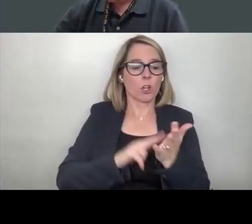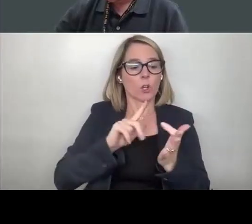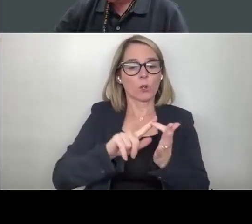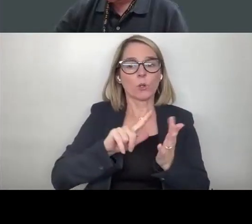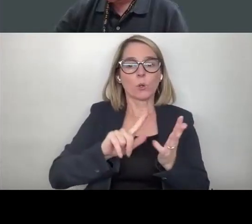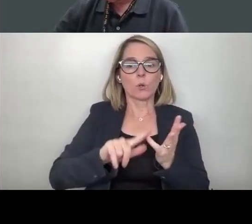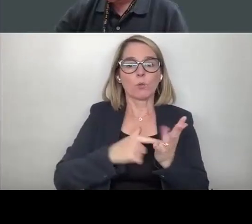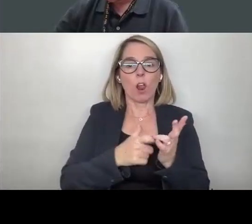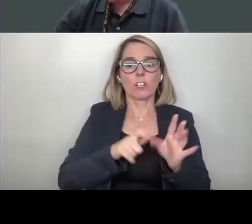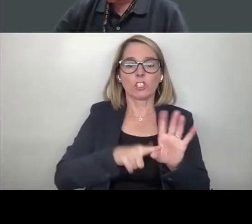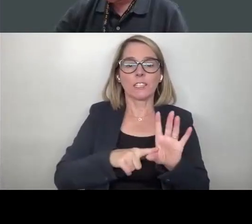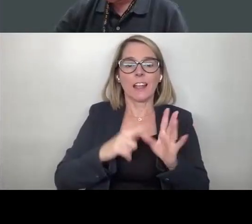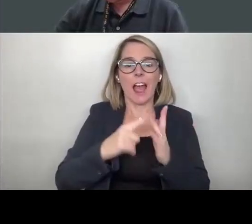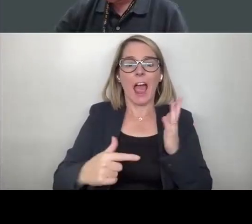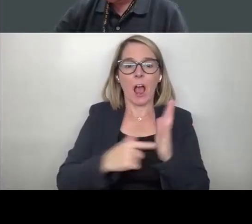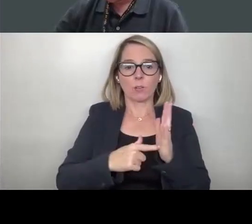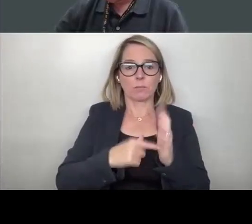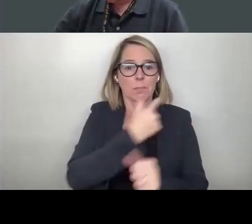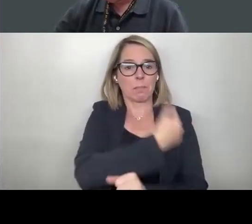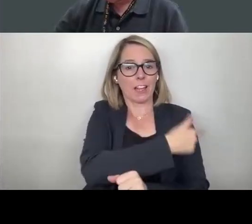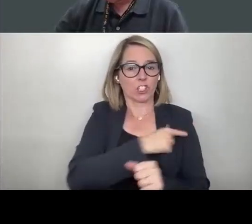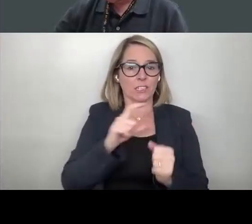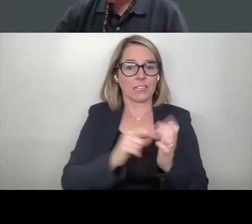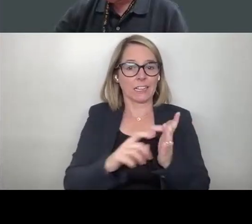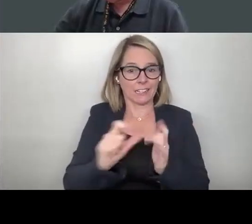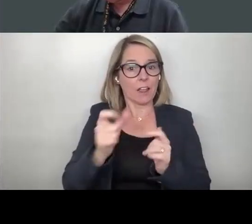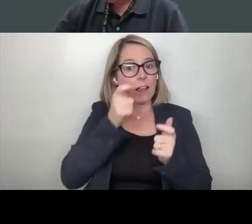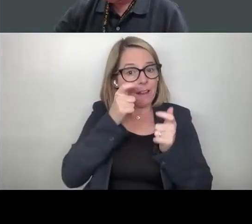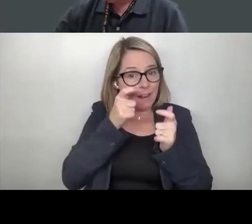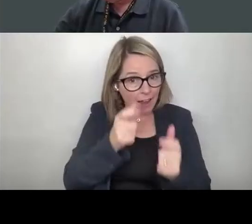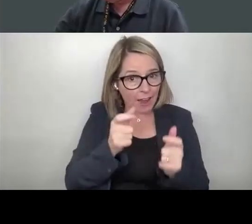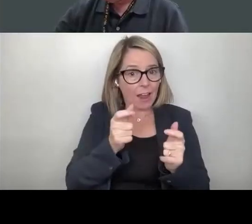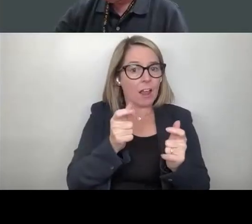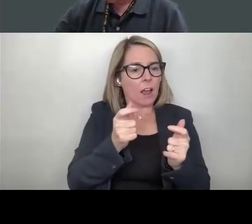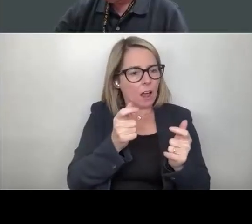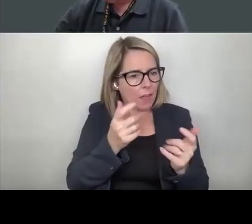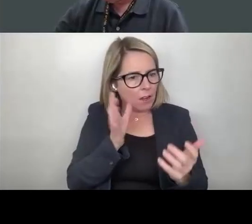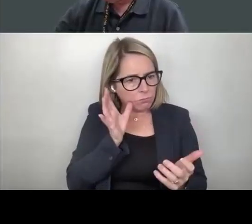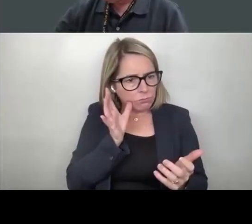think about what the person needs, then it goes okay. And so yeah, I think those are